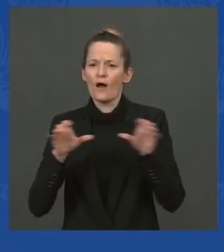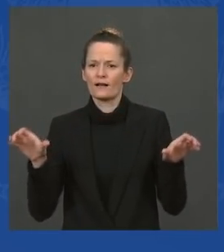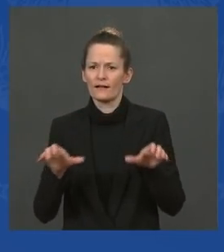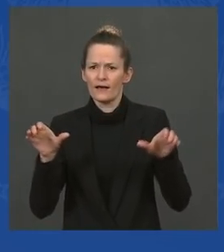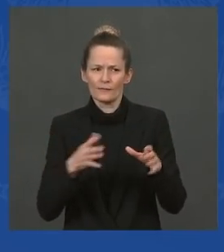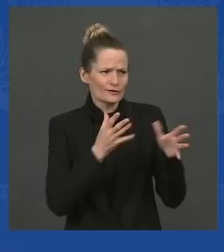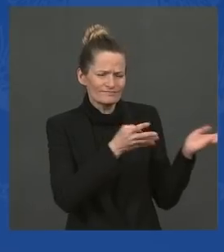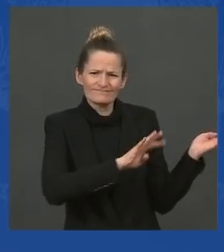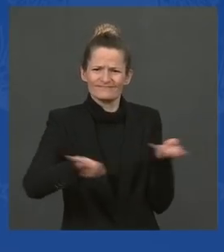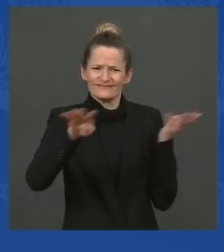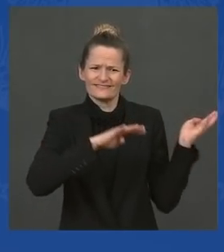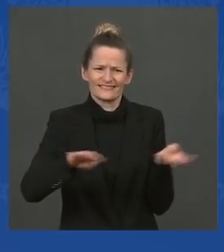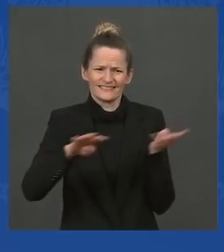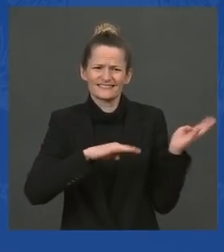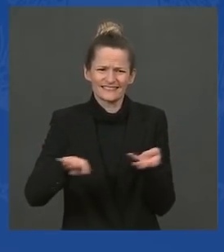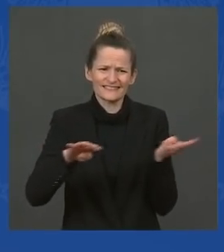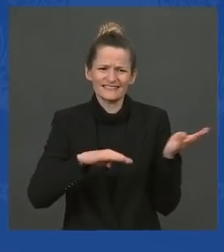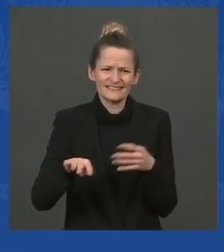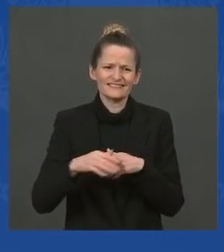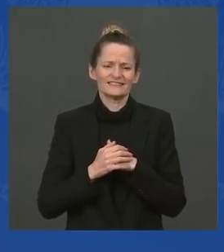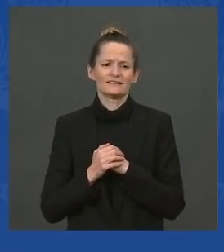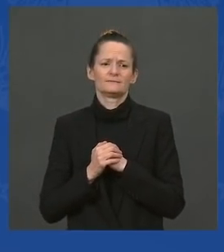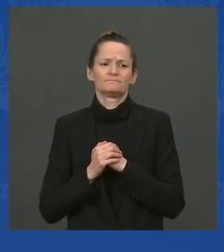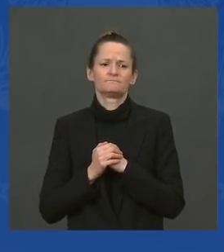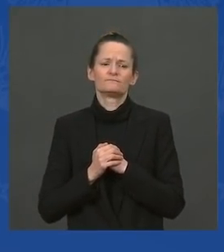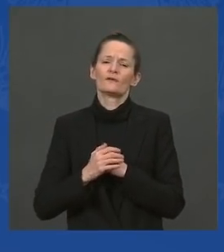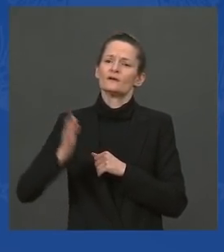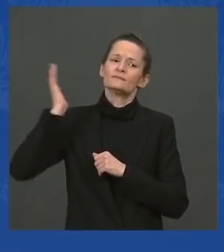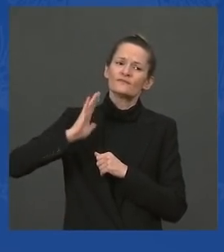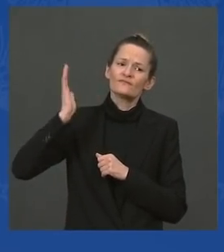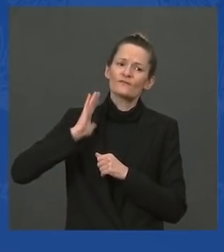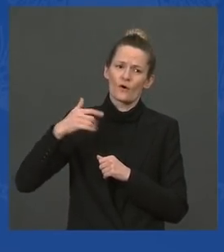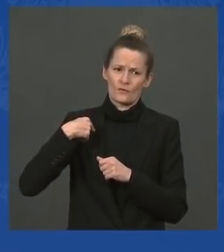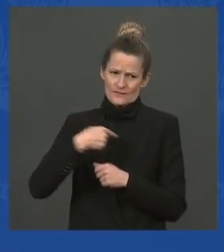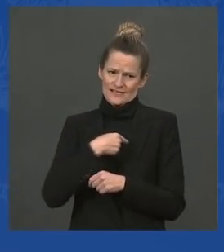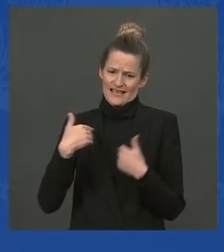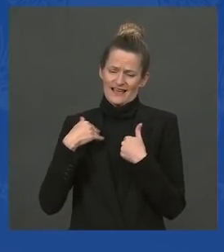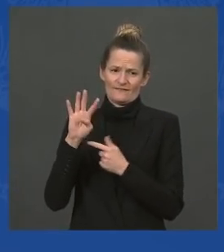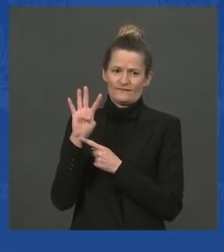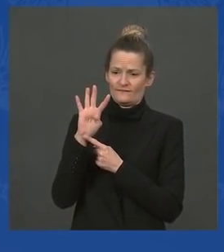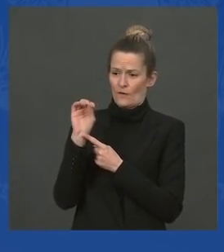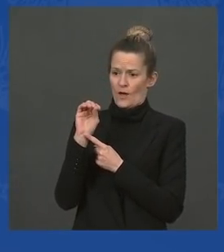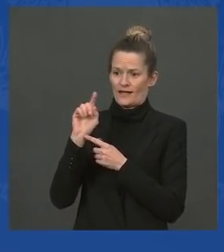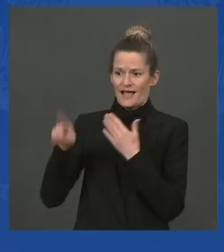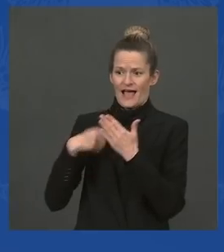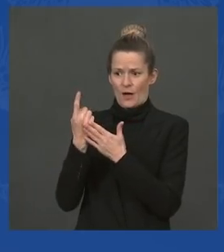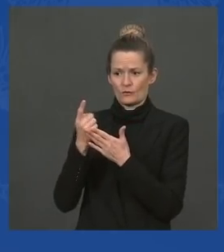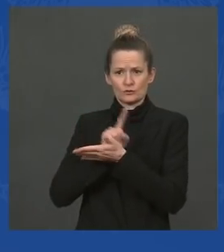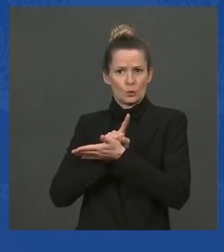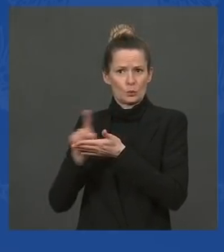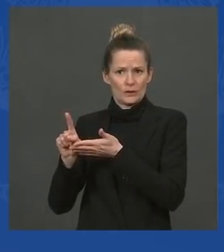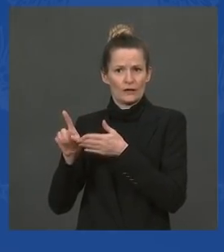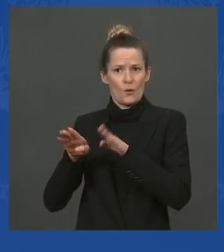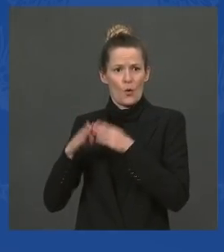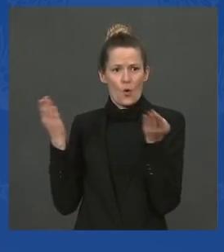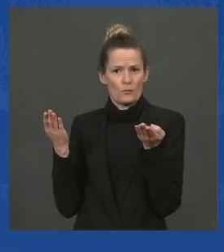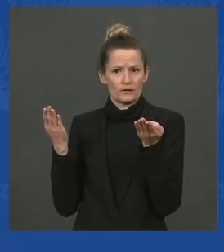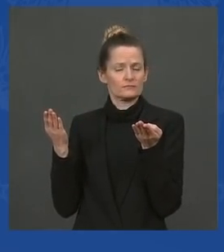at those ports to 24 hours a day, 7 days a week. And I provided the resources to other key ports --